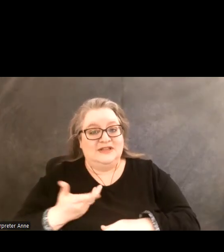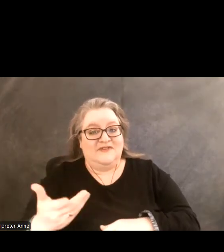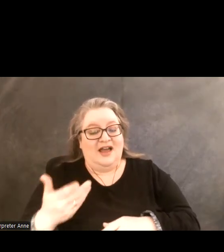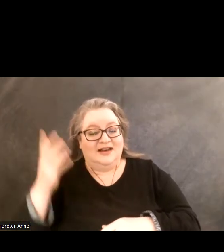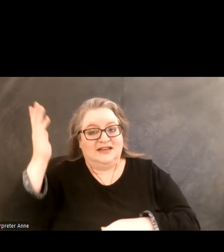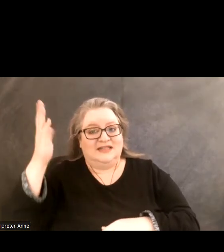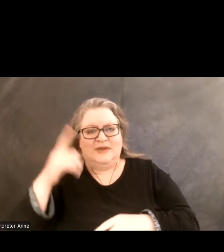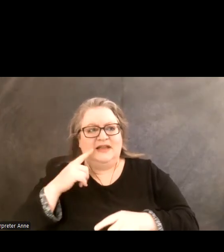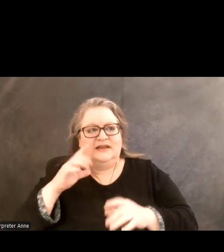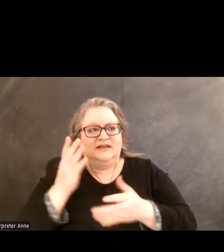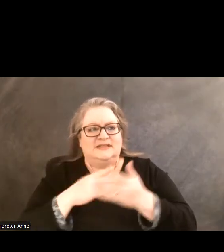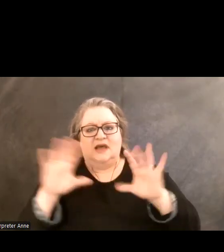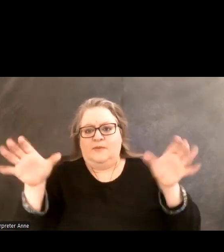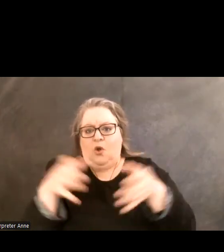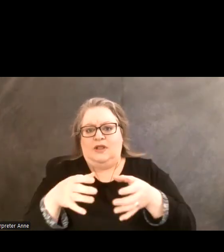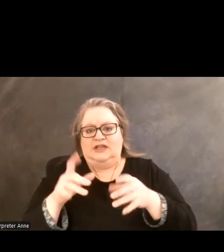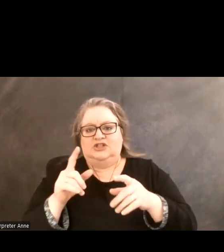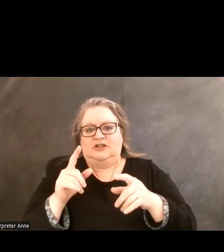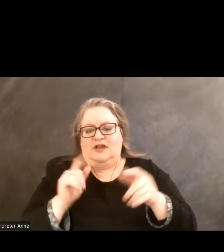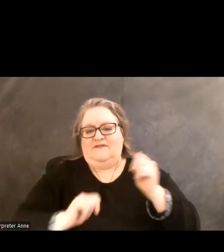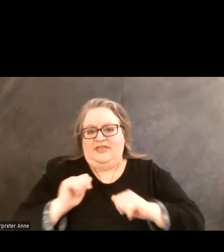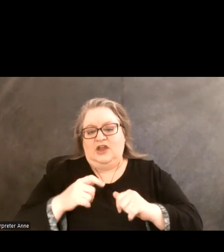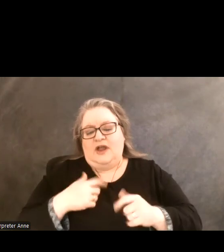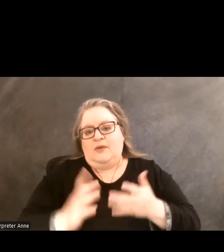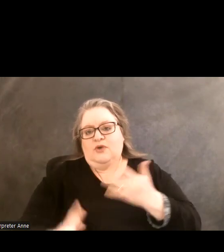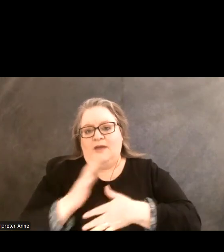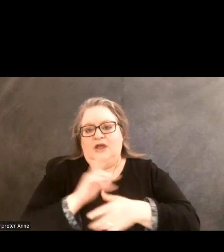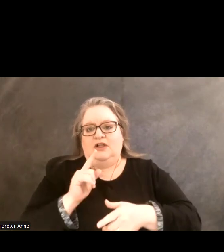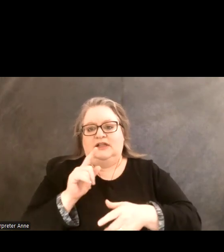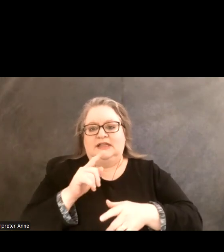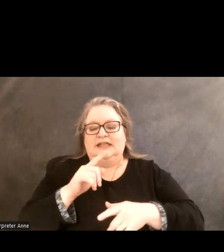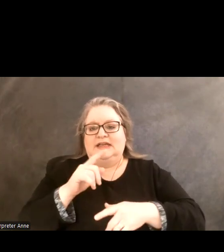Coalition of theaters. I am primarily a theater actor. Or